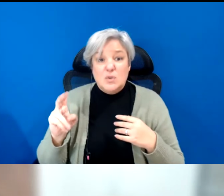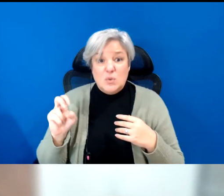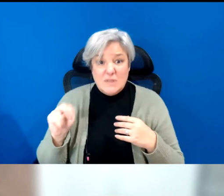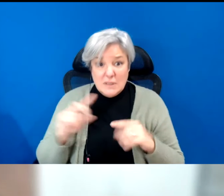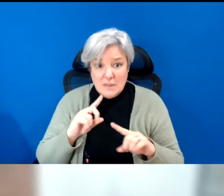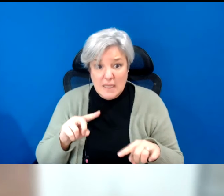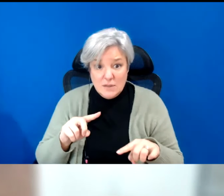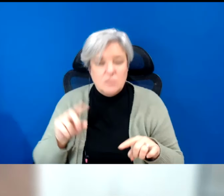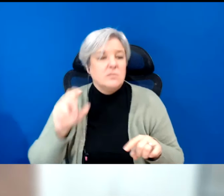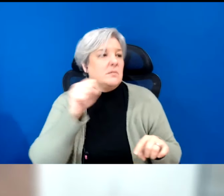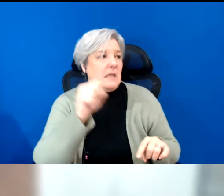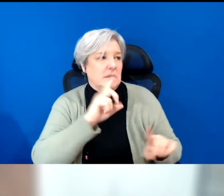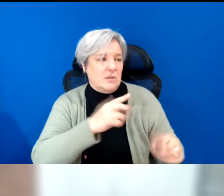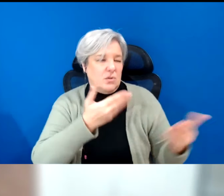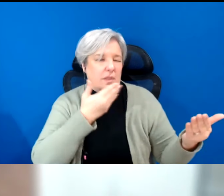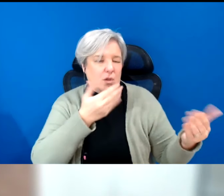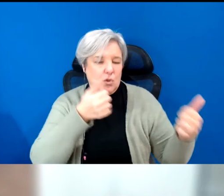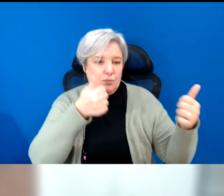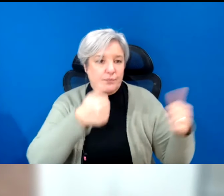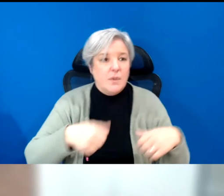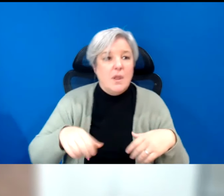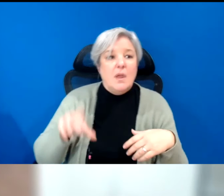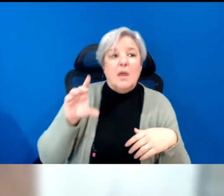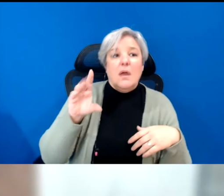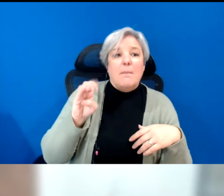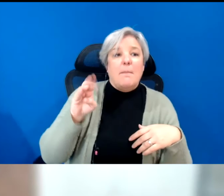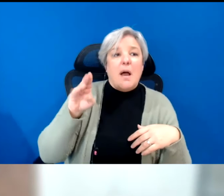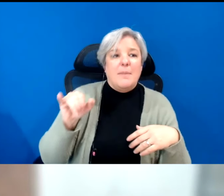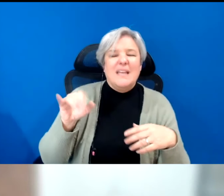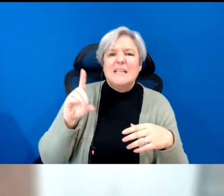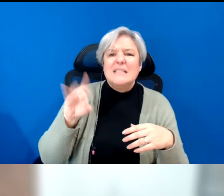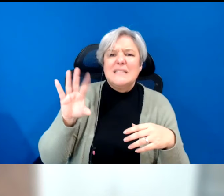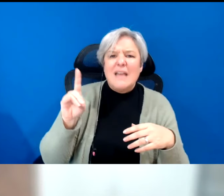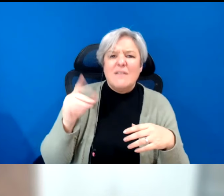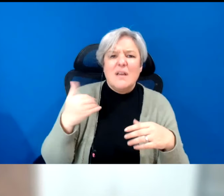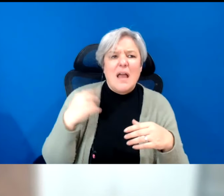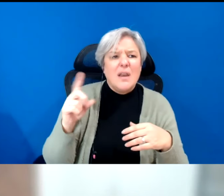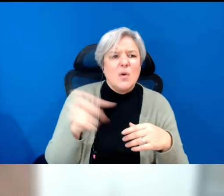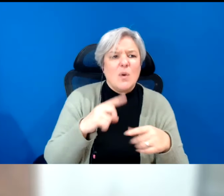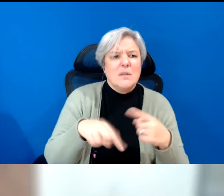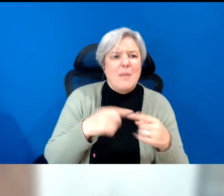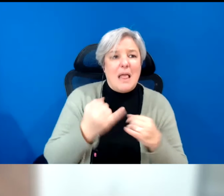Yes, that answers it. Thank you very much. I know David had a question about last set of attendance on the roster.